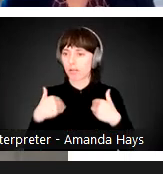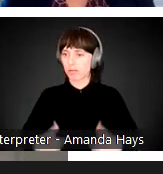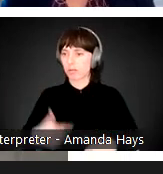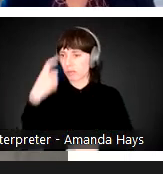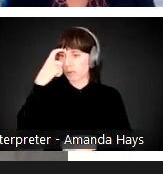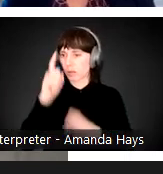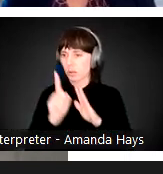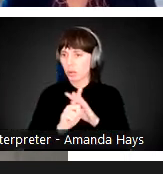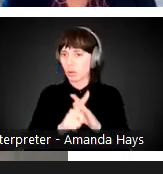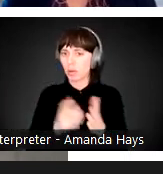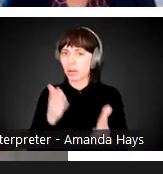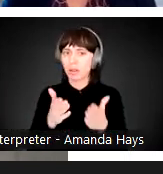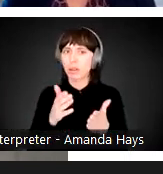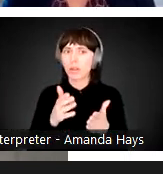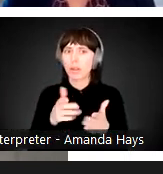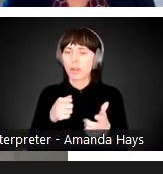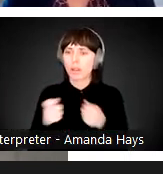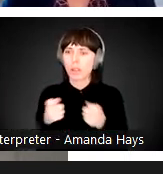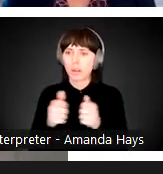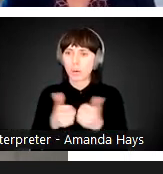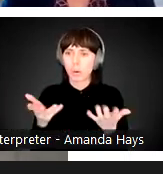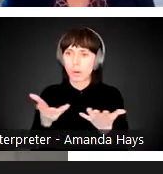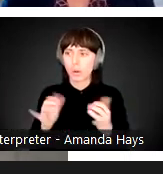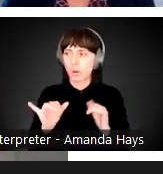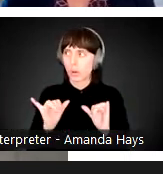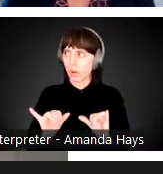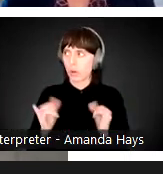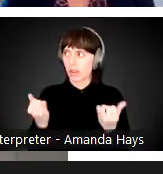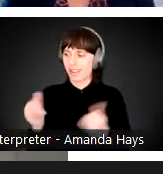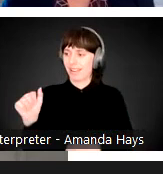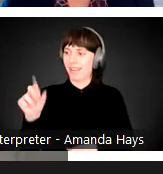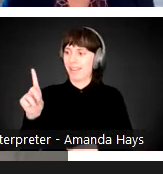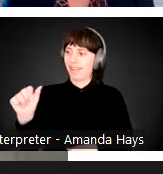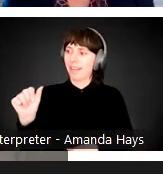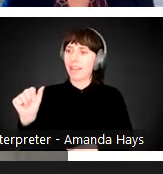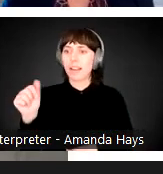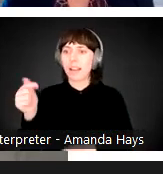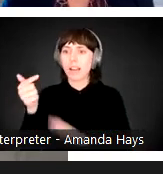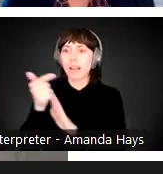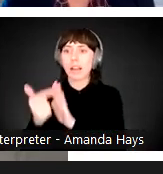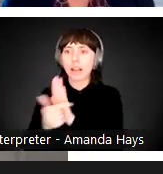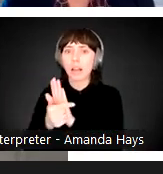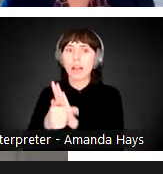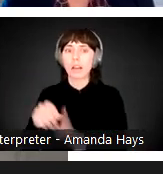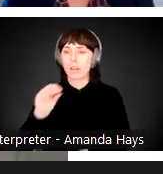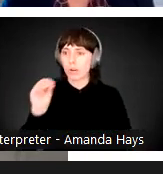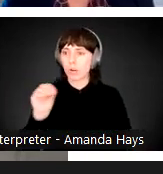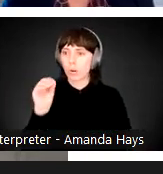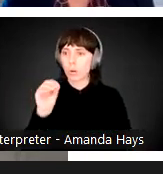dealing with, "Hey, I'm now protected under the Americans with Disabilities Act and Oregon